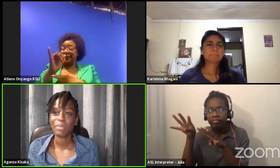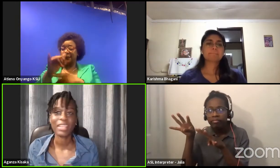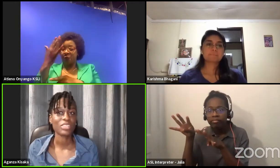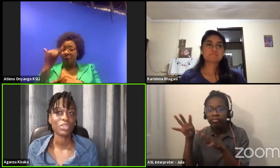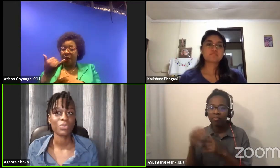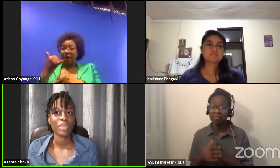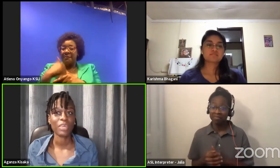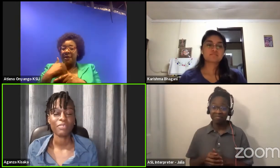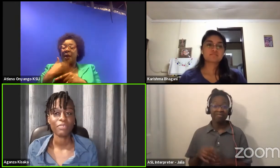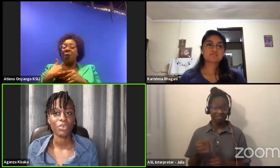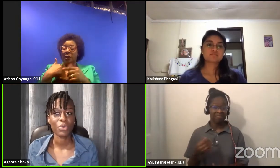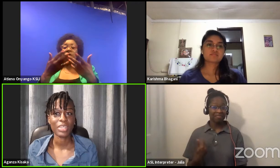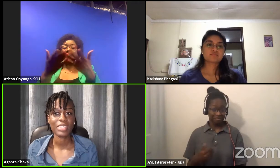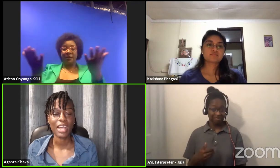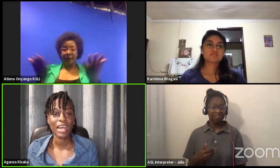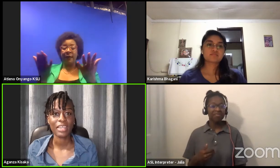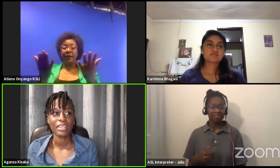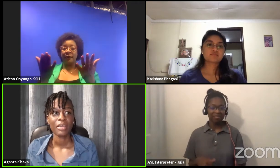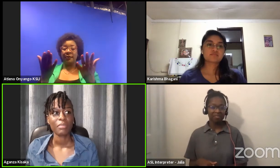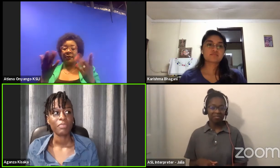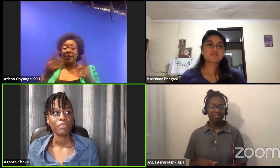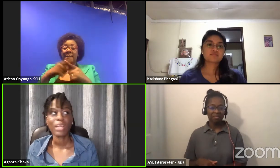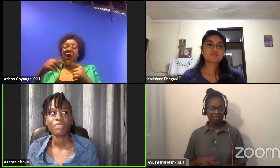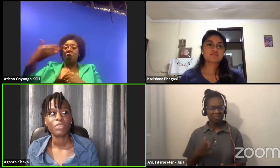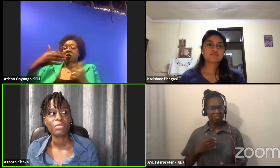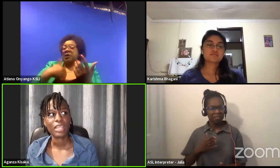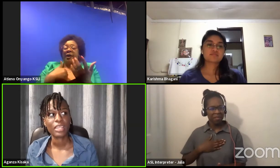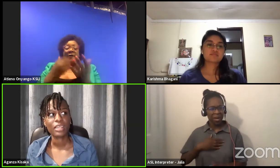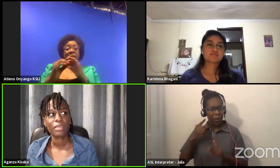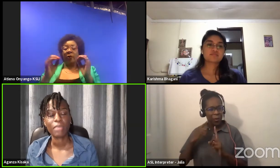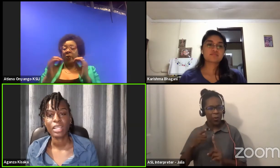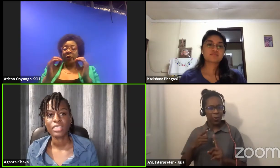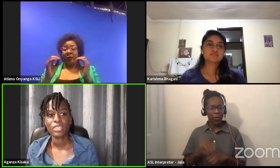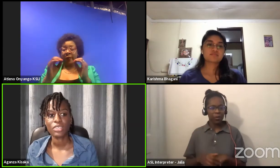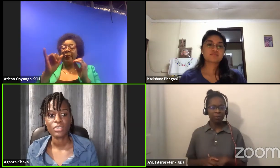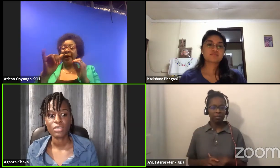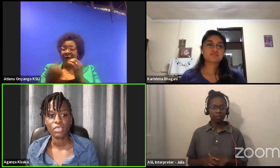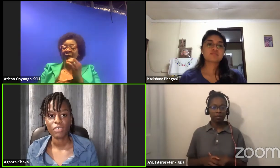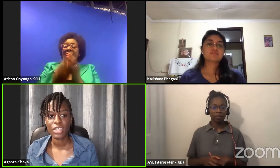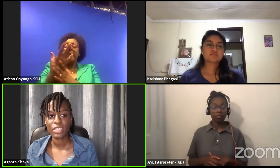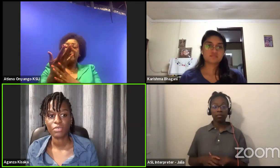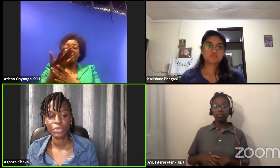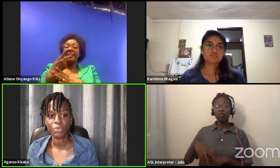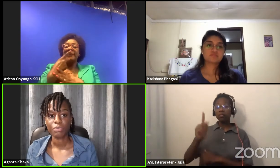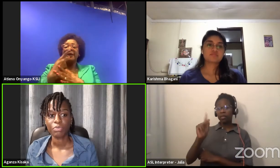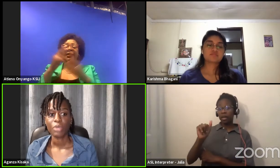but that's not what I've always had. Platforms like the Kampala International Theater Festival